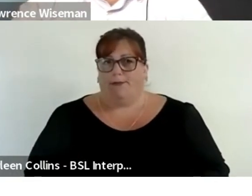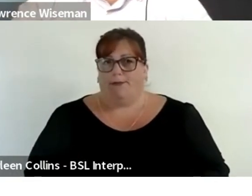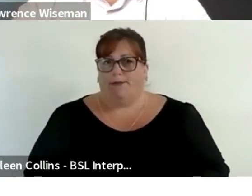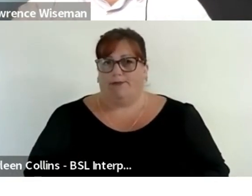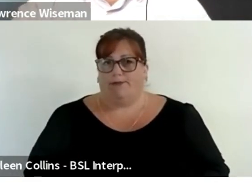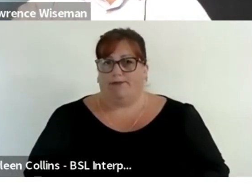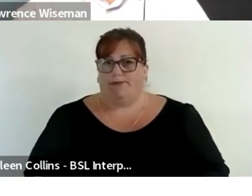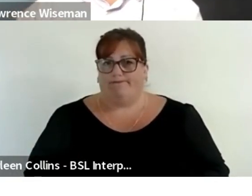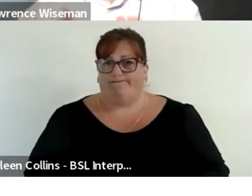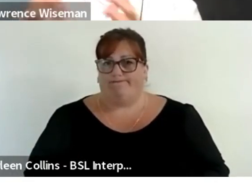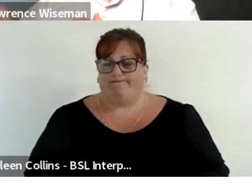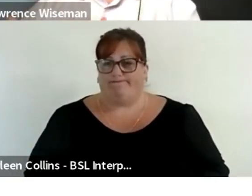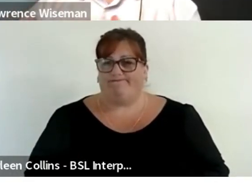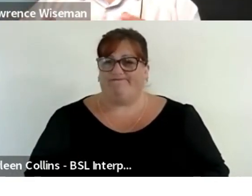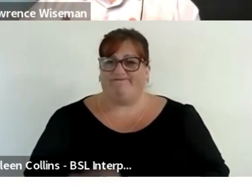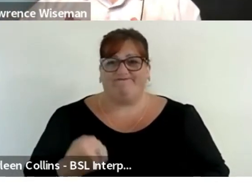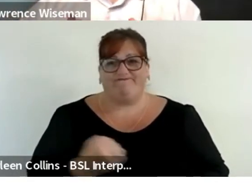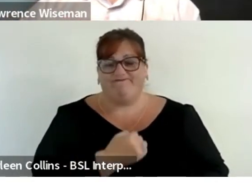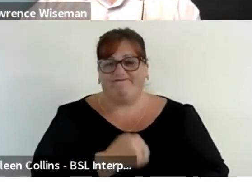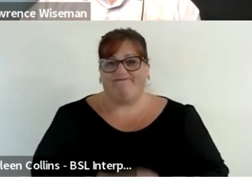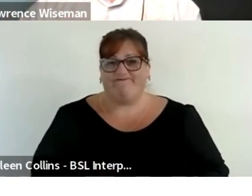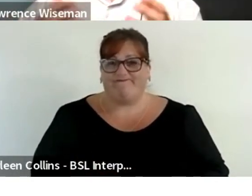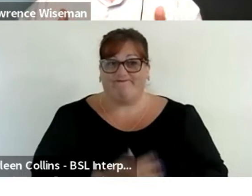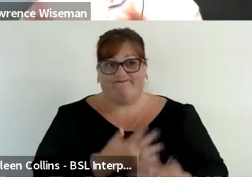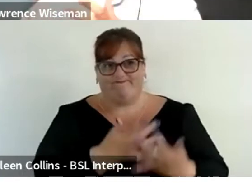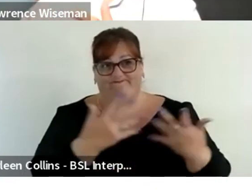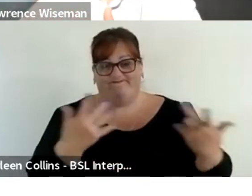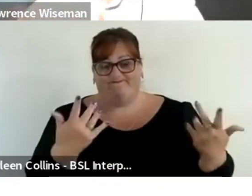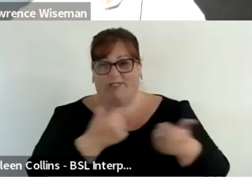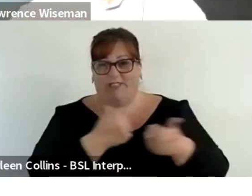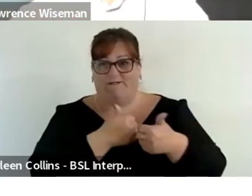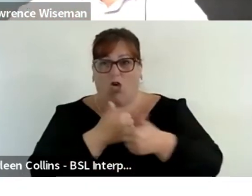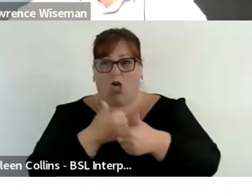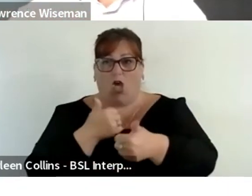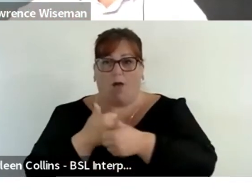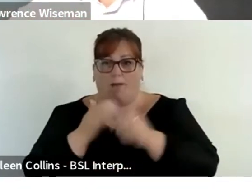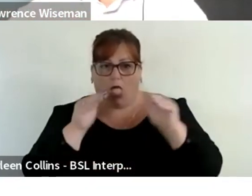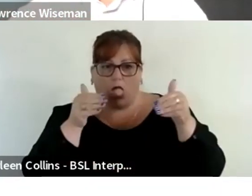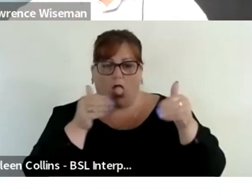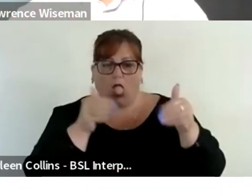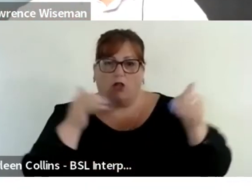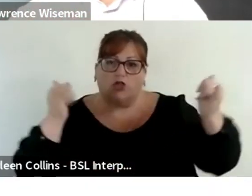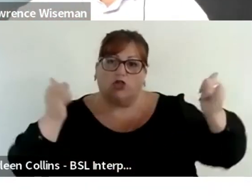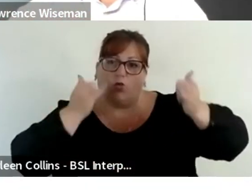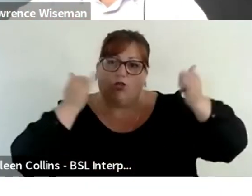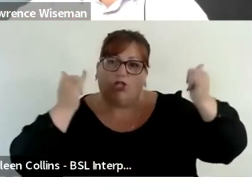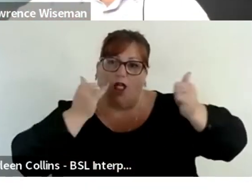the main way that is the social side and the work relationships are developed.